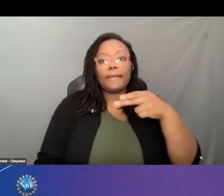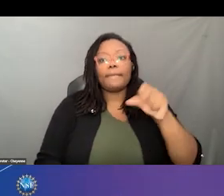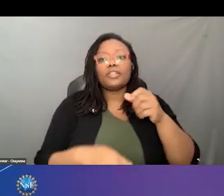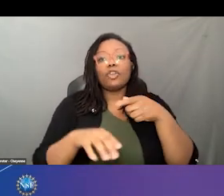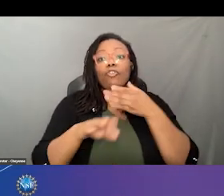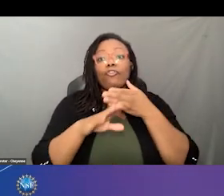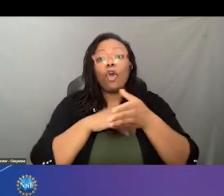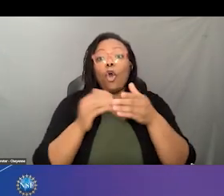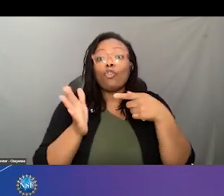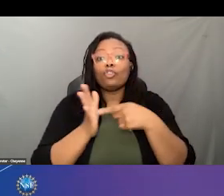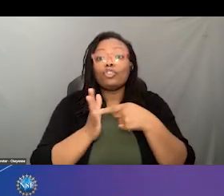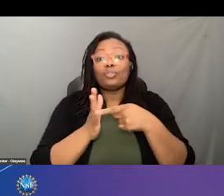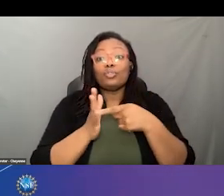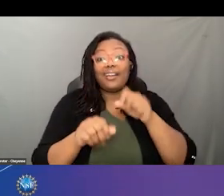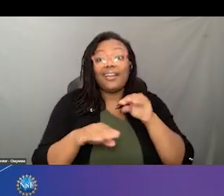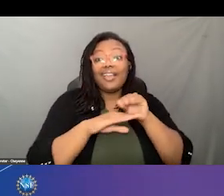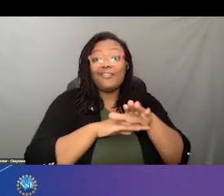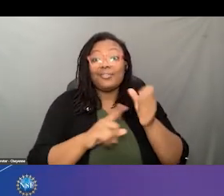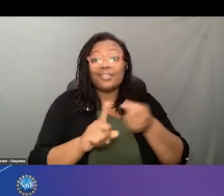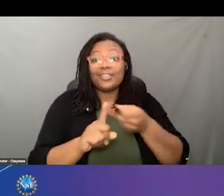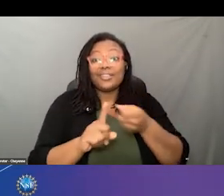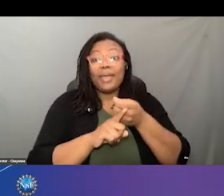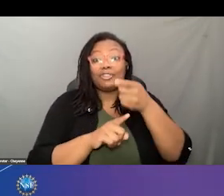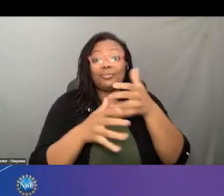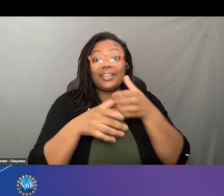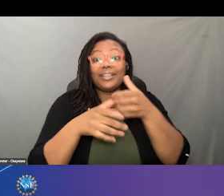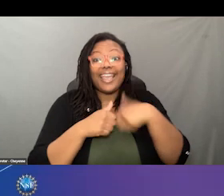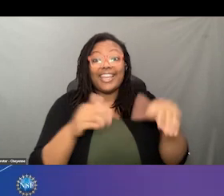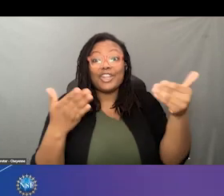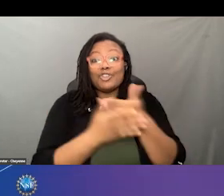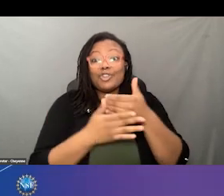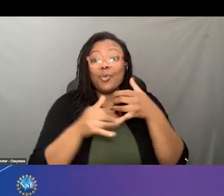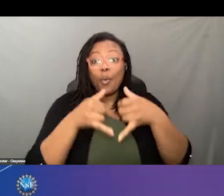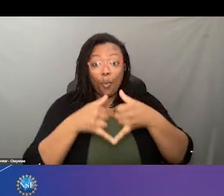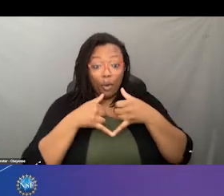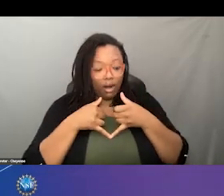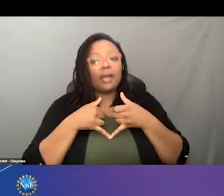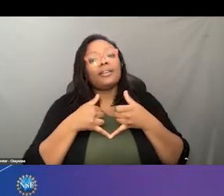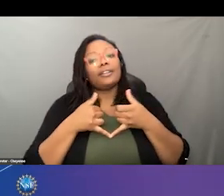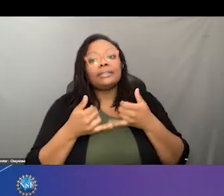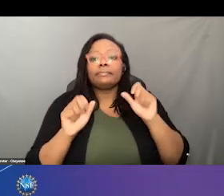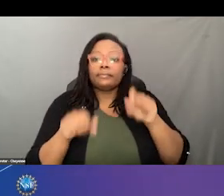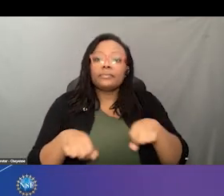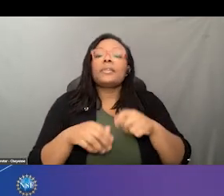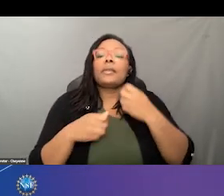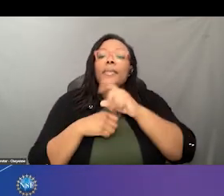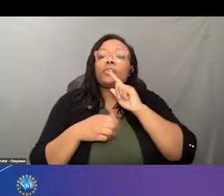that could affect you getting any new awards. So again, you want to make sure those project reports are submitted.